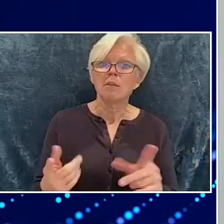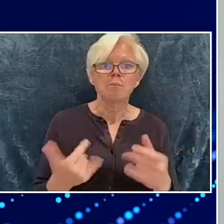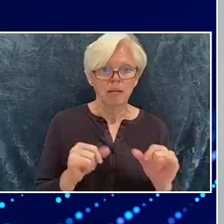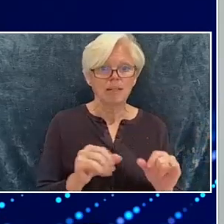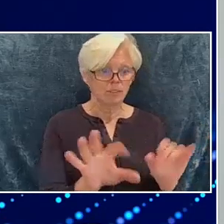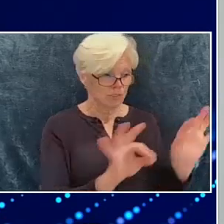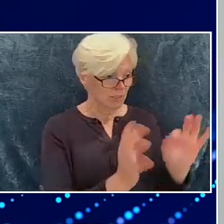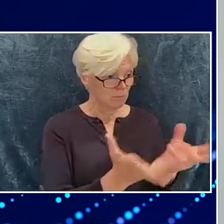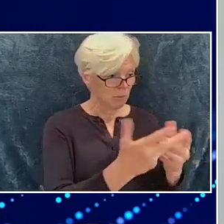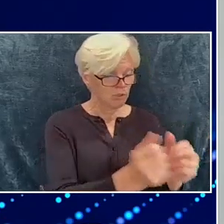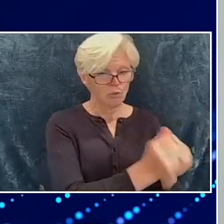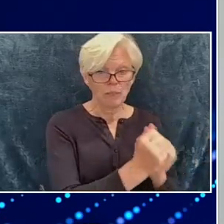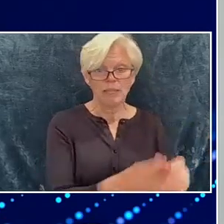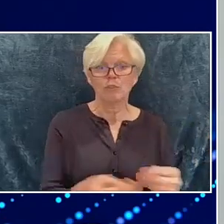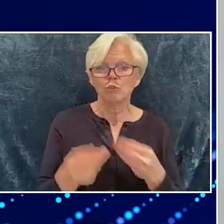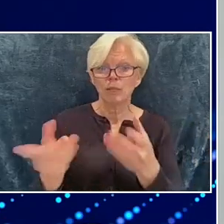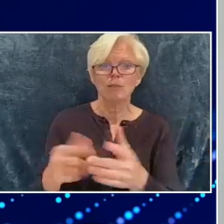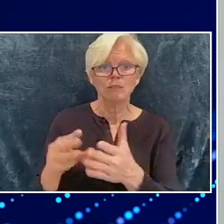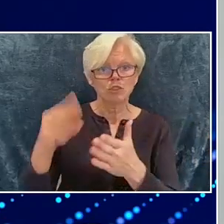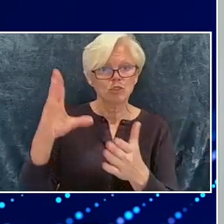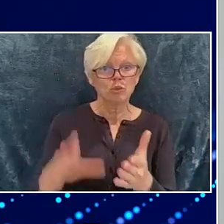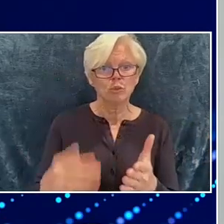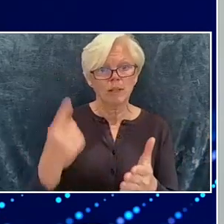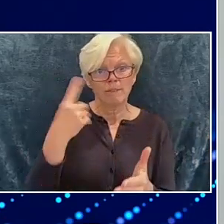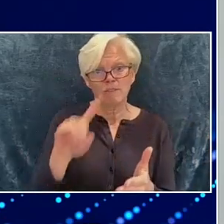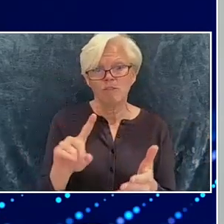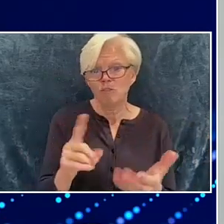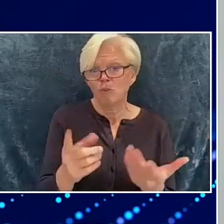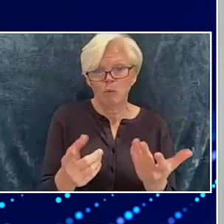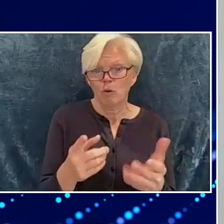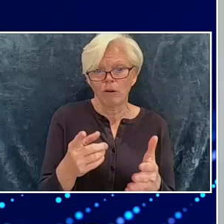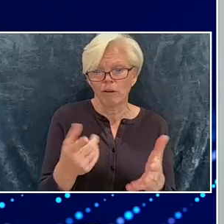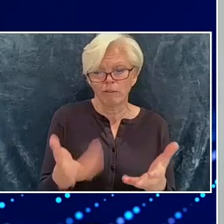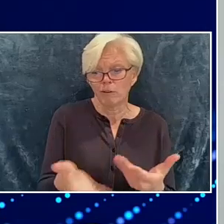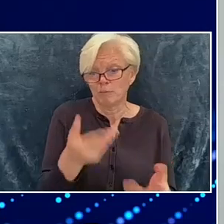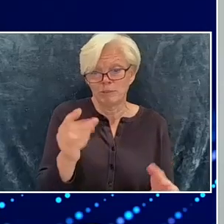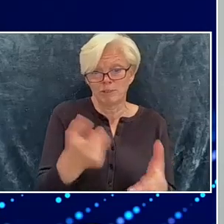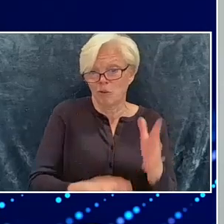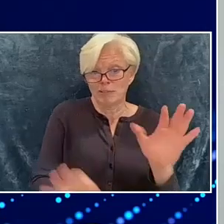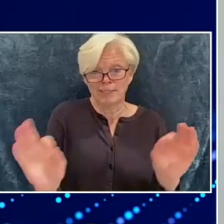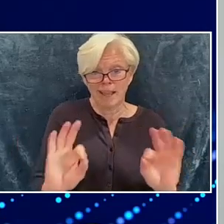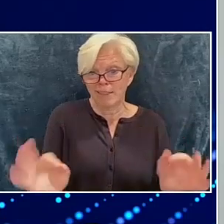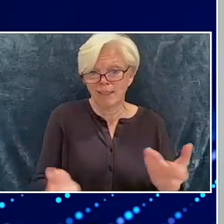provide to the student for virtually nothing. I think the Department would be